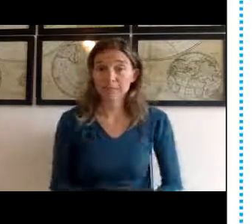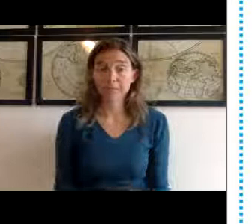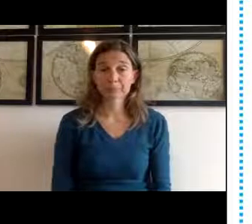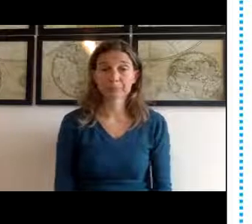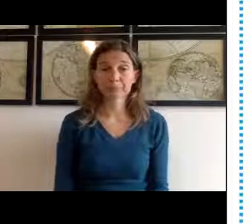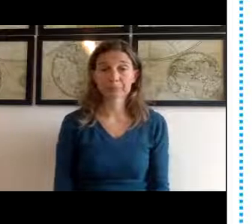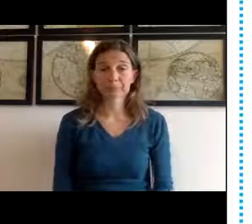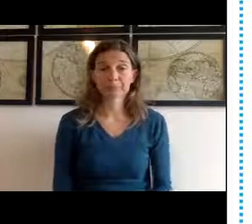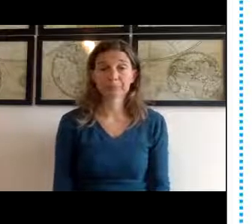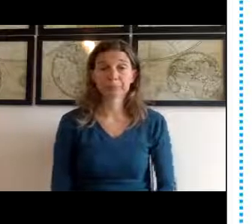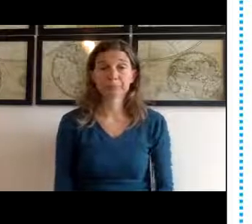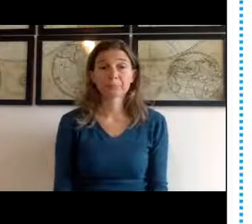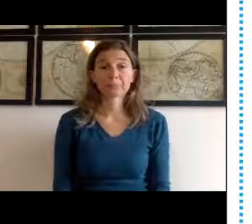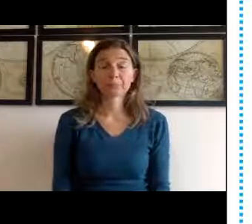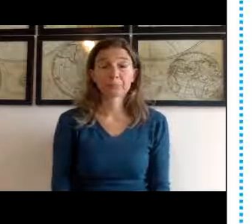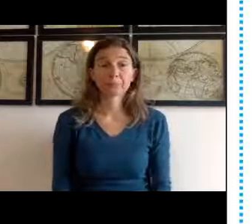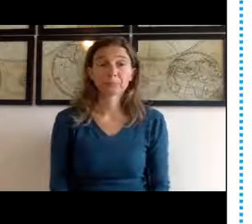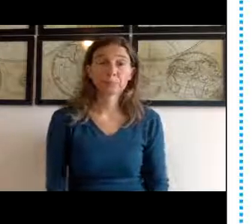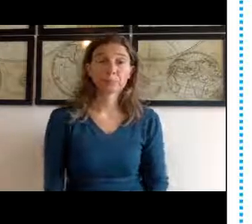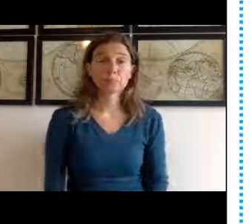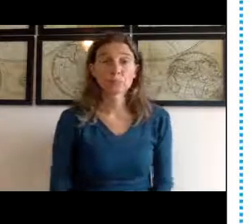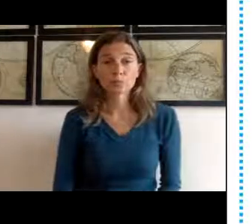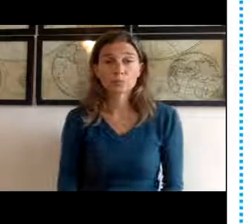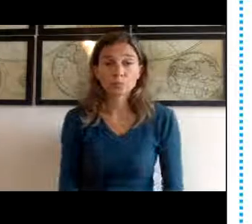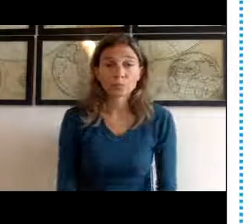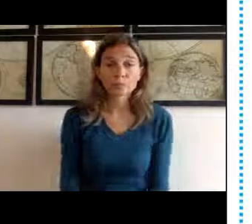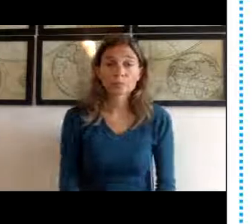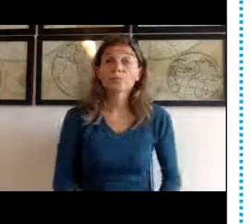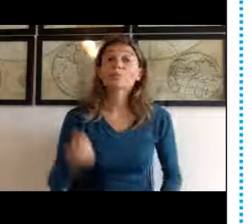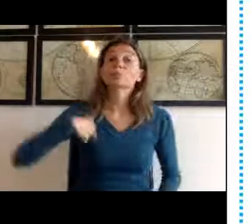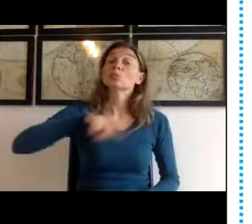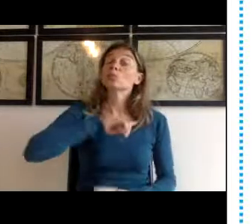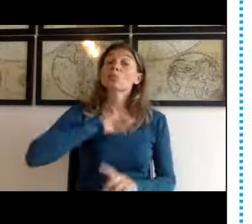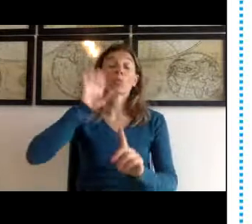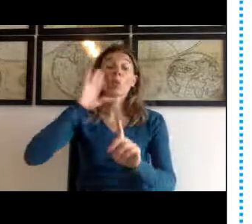As development practitioners, our aim is to do ourselves out of a job.